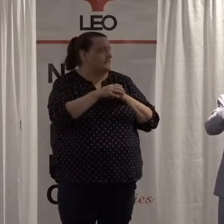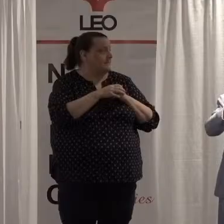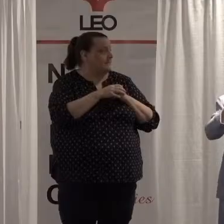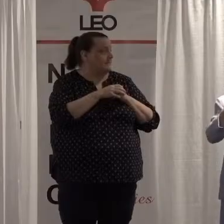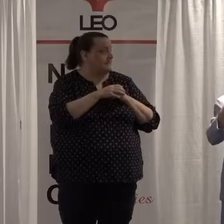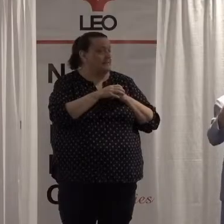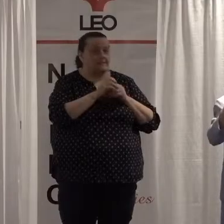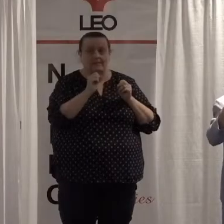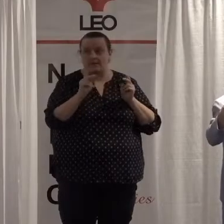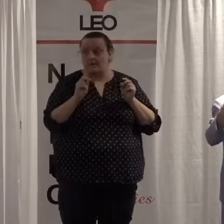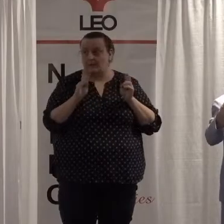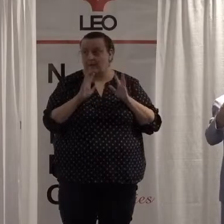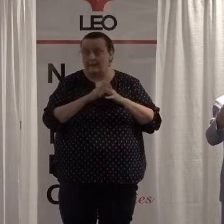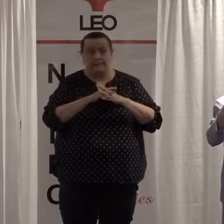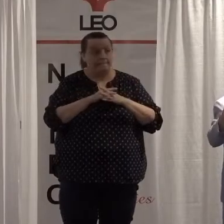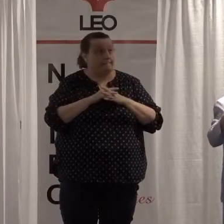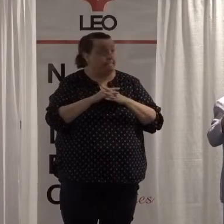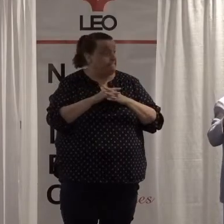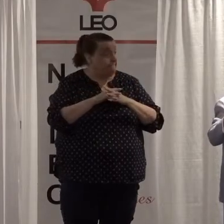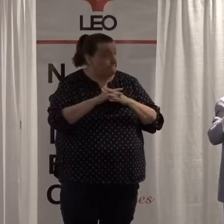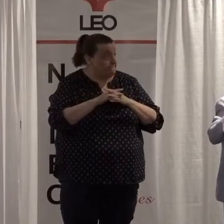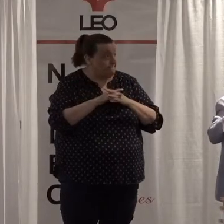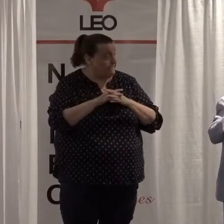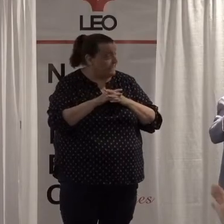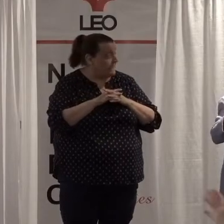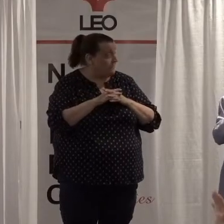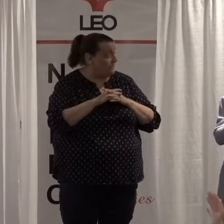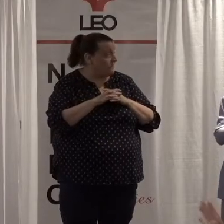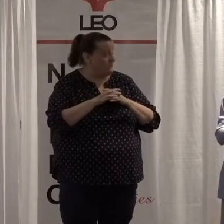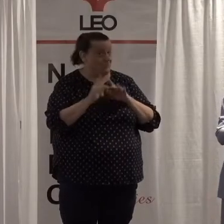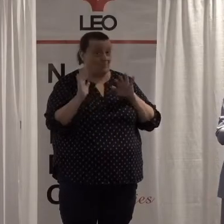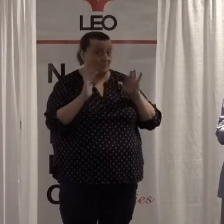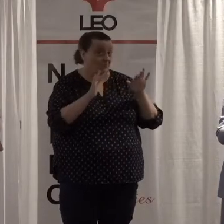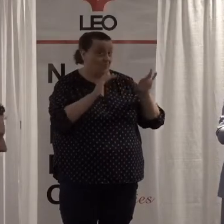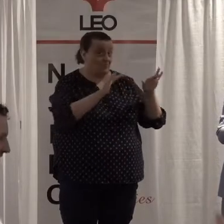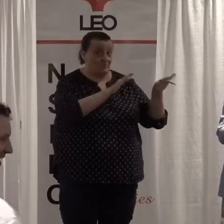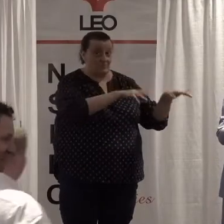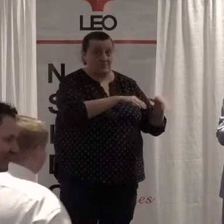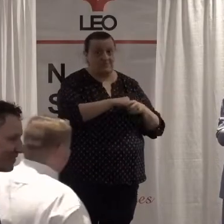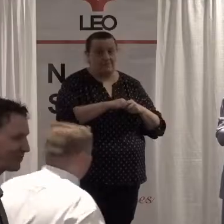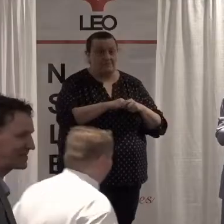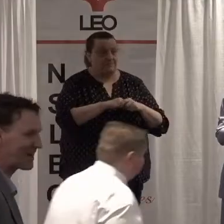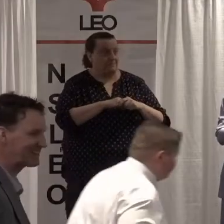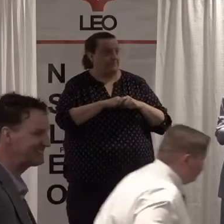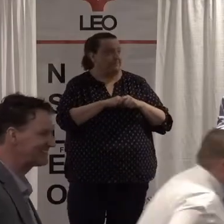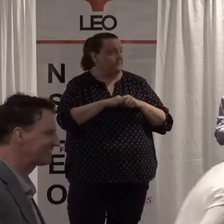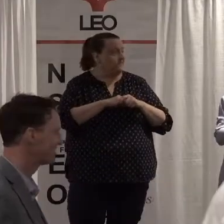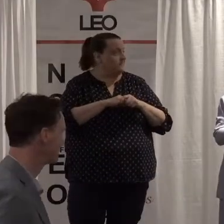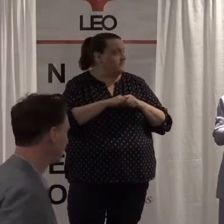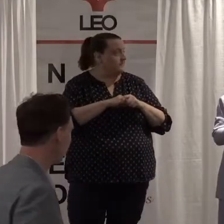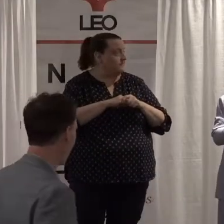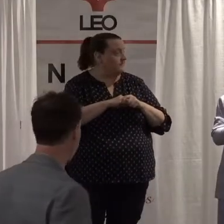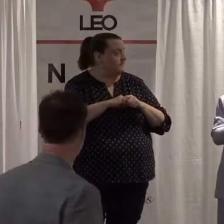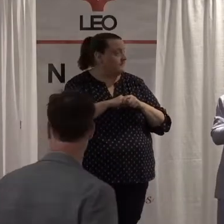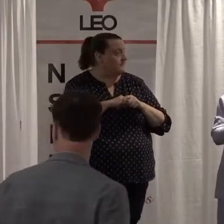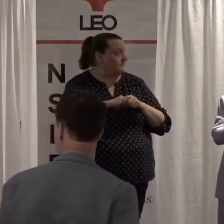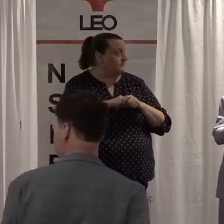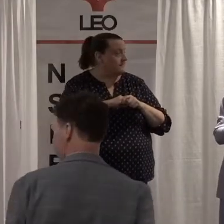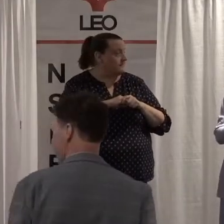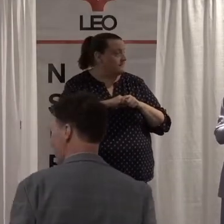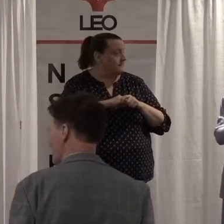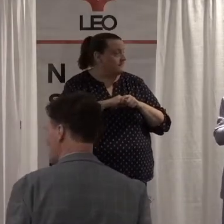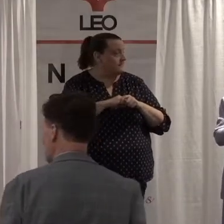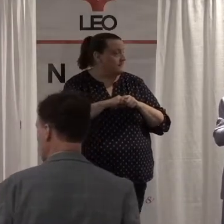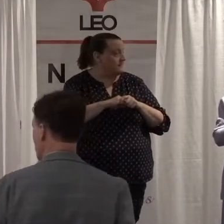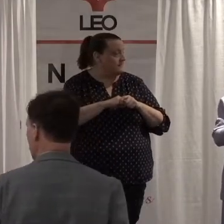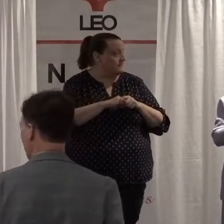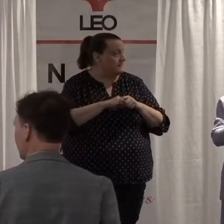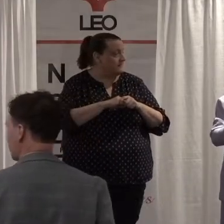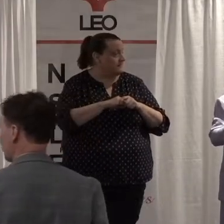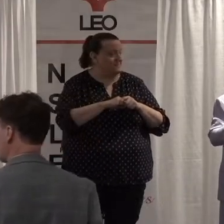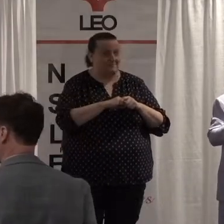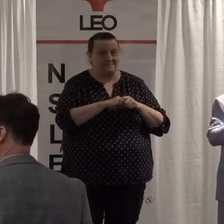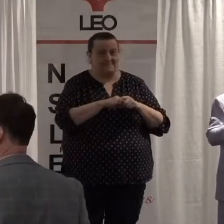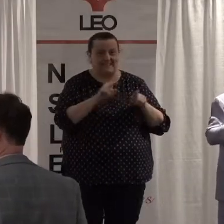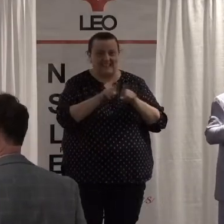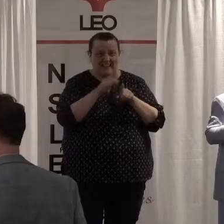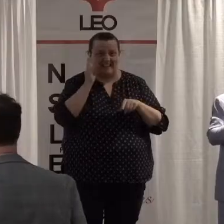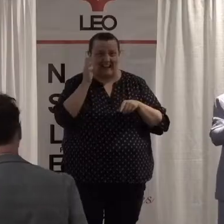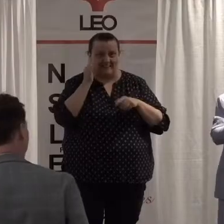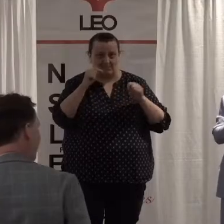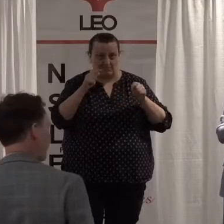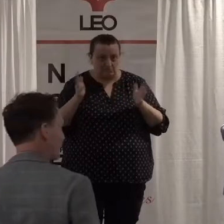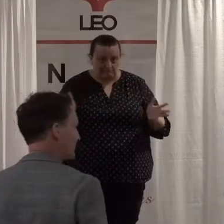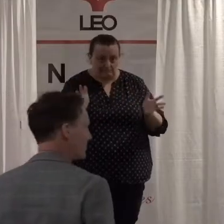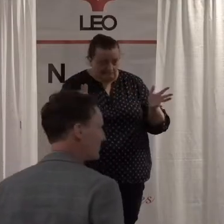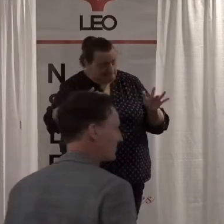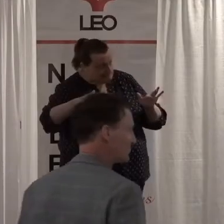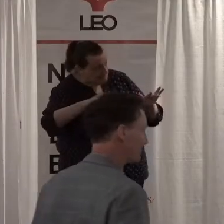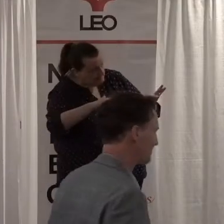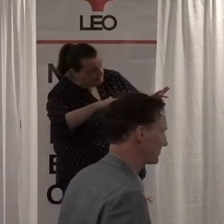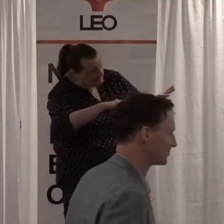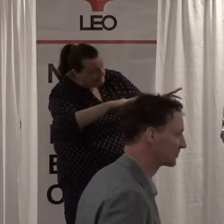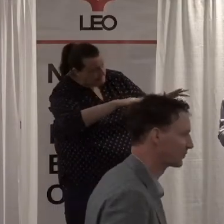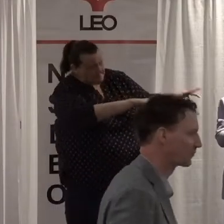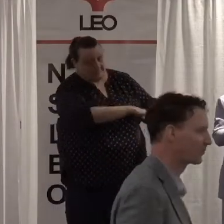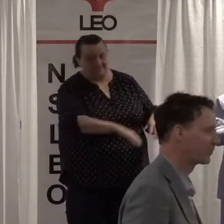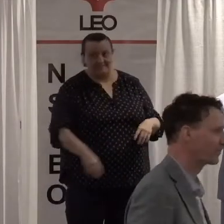OKAY. OVER ON THE LEFT. IT'S LIKE HERDING CATS.